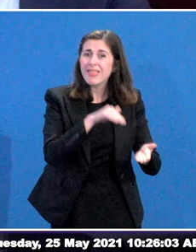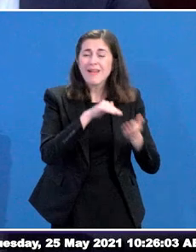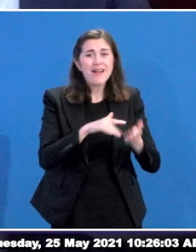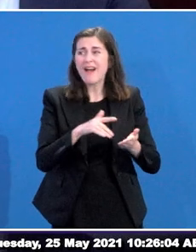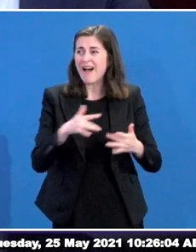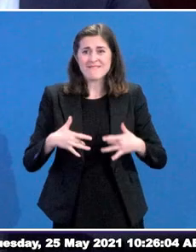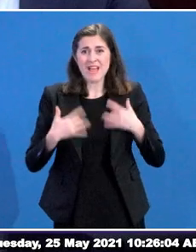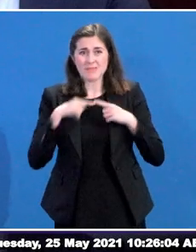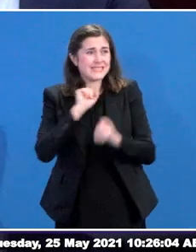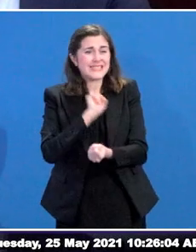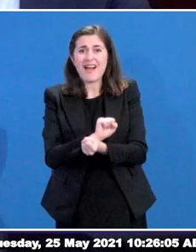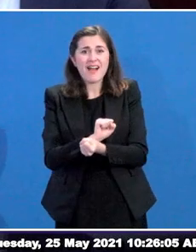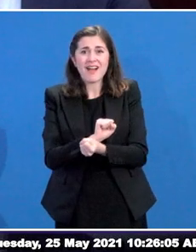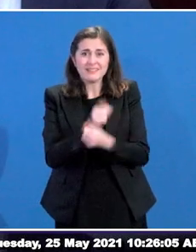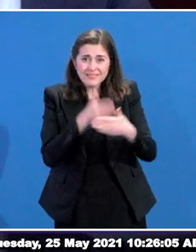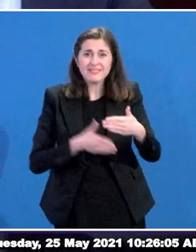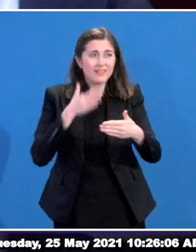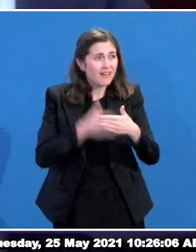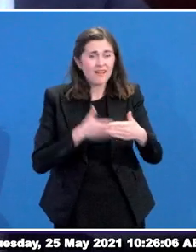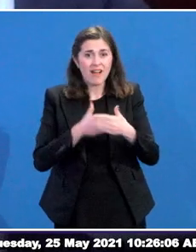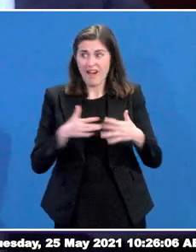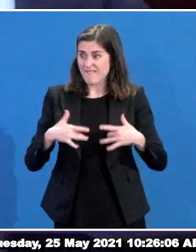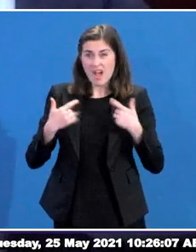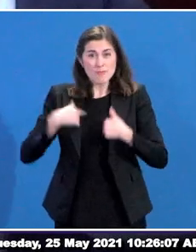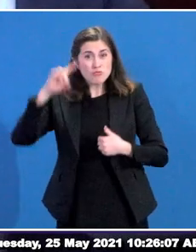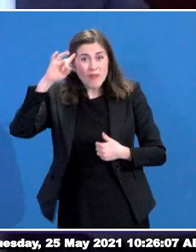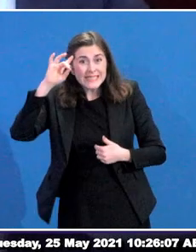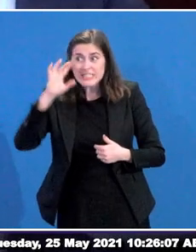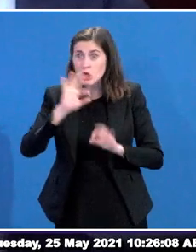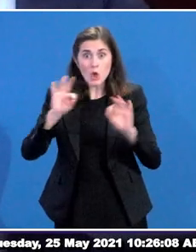Like I, I feel like I'm going crazy, I feel like no one believes me." And so when I...